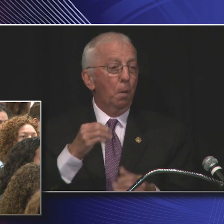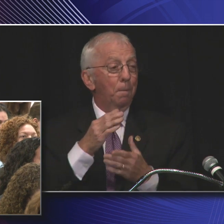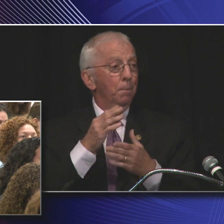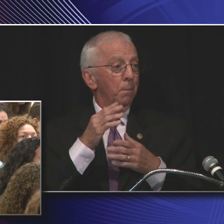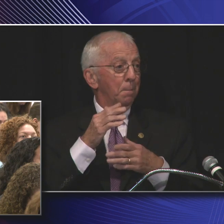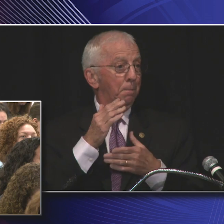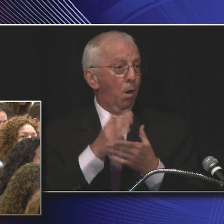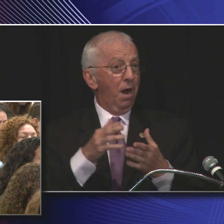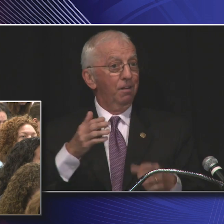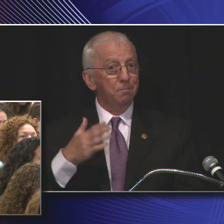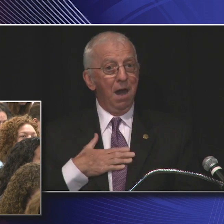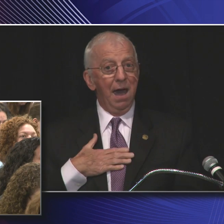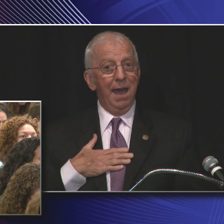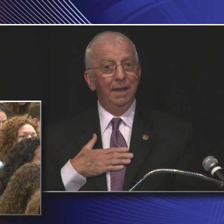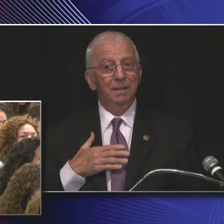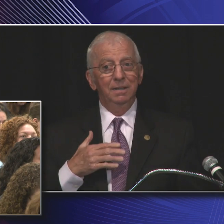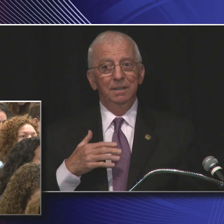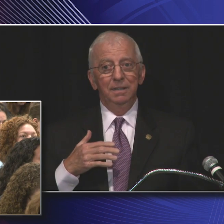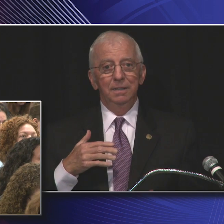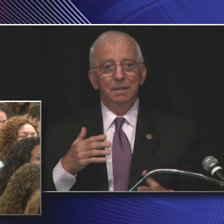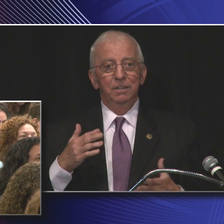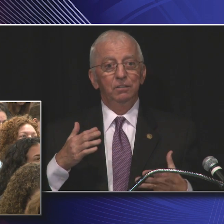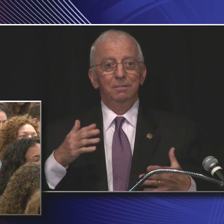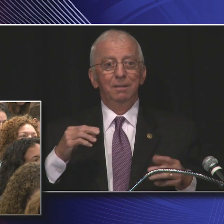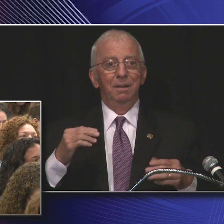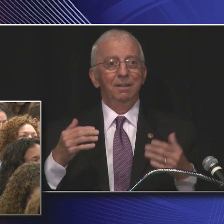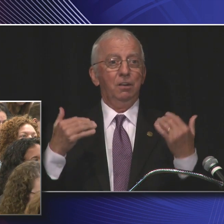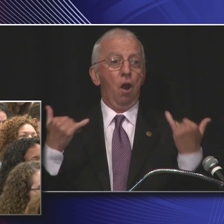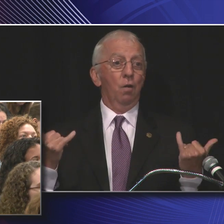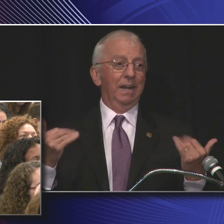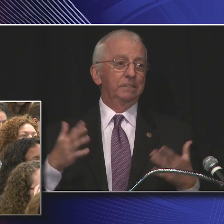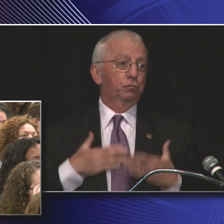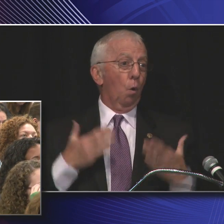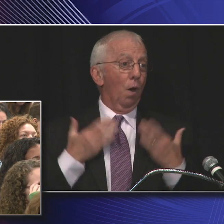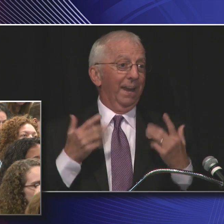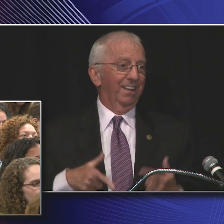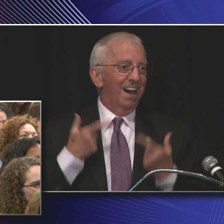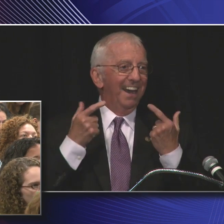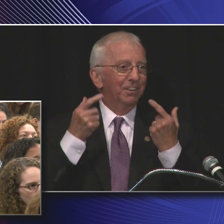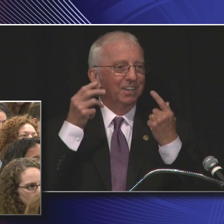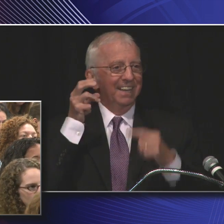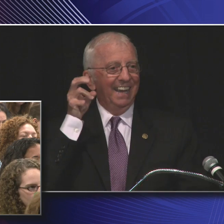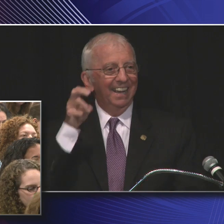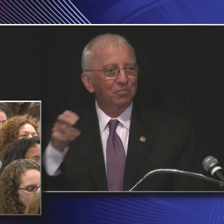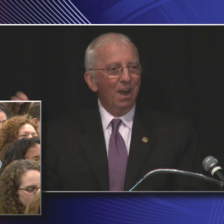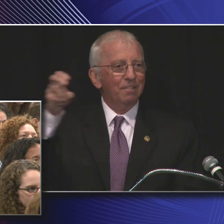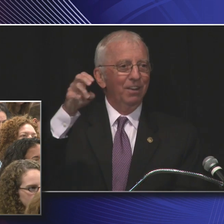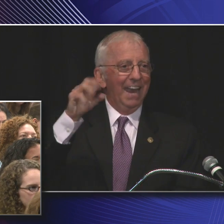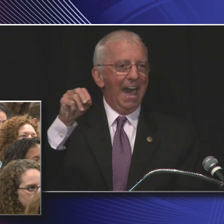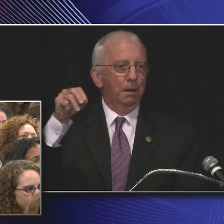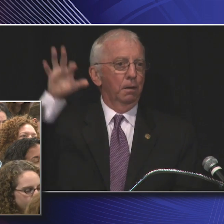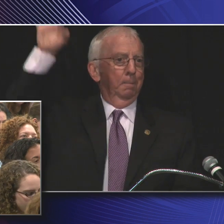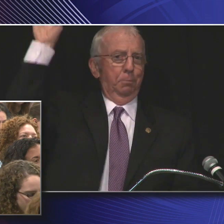So part of my current joy in life is traveling on